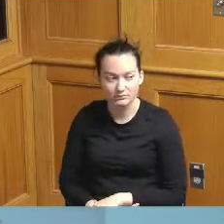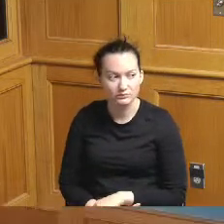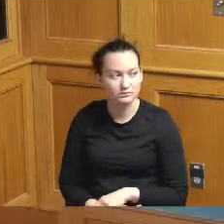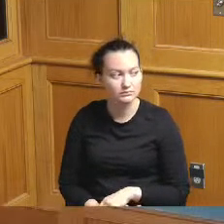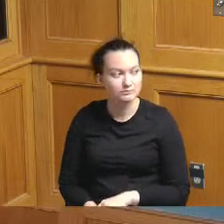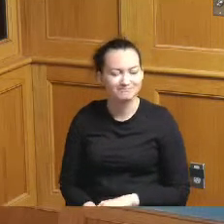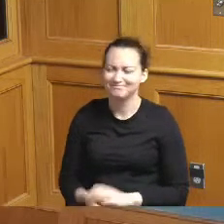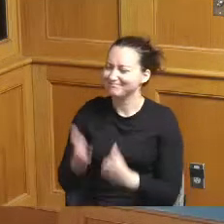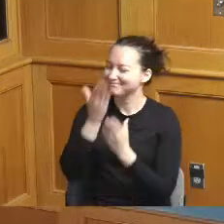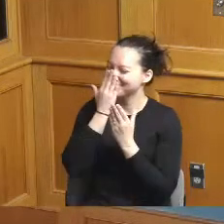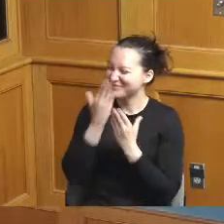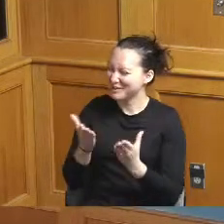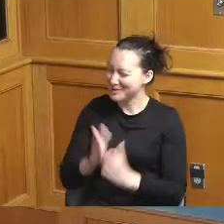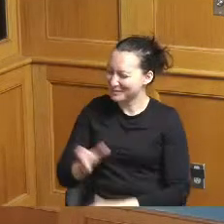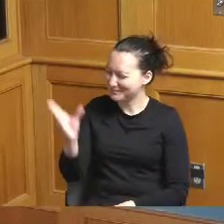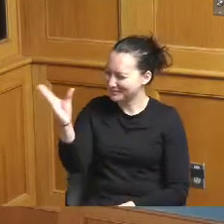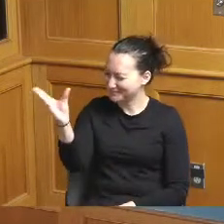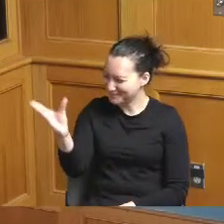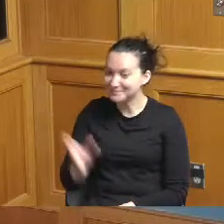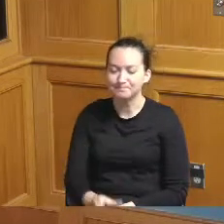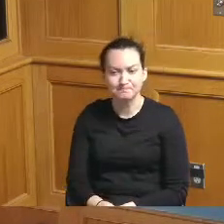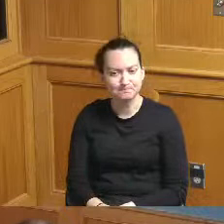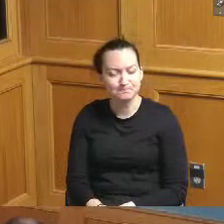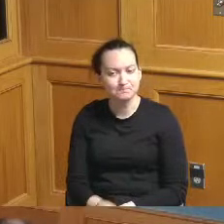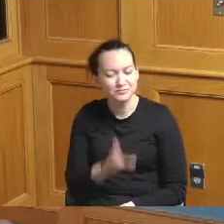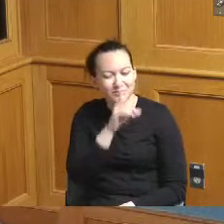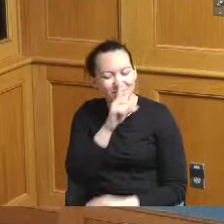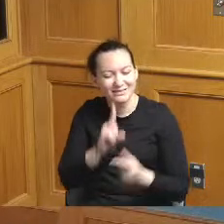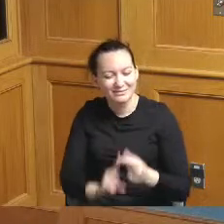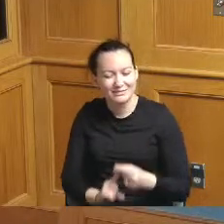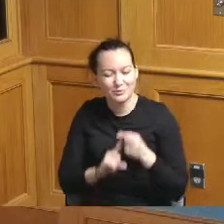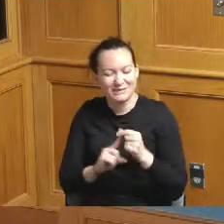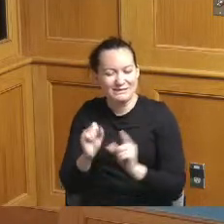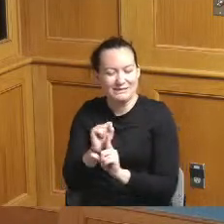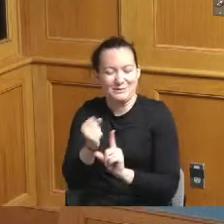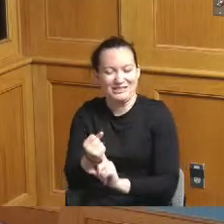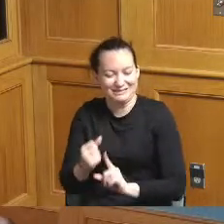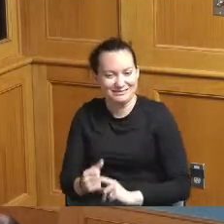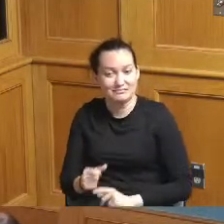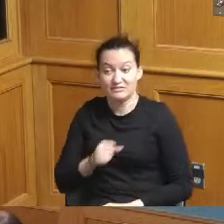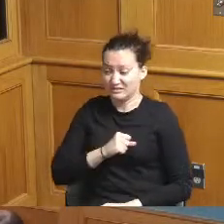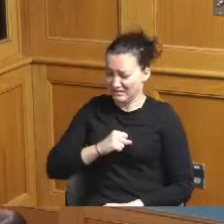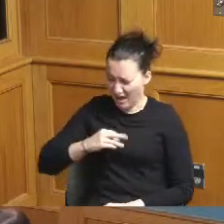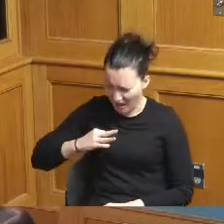thank you so much for your presentation that's really a unique situation where Staffing is funded